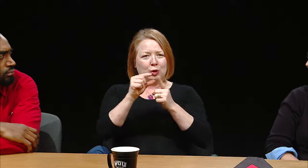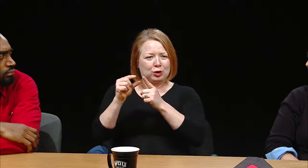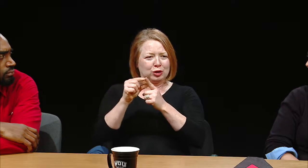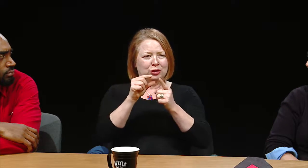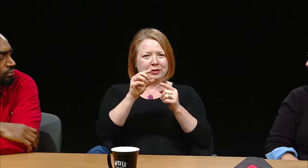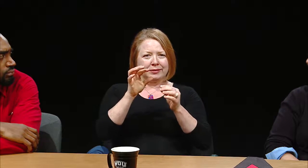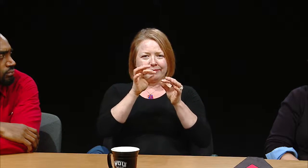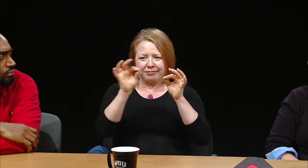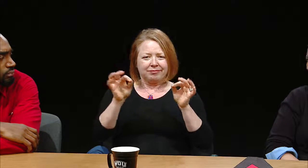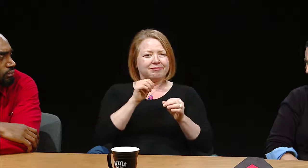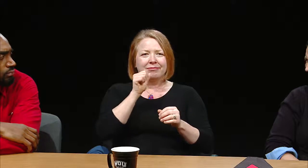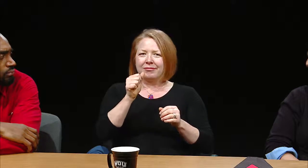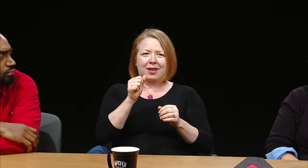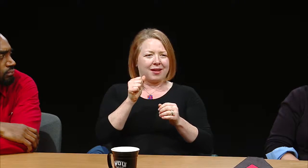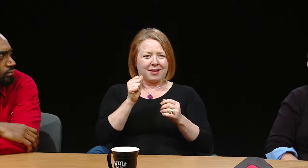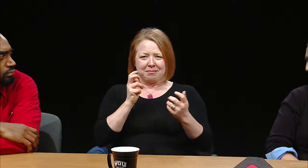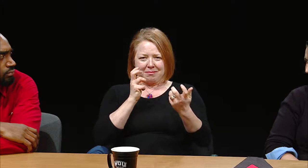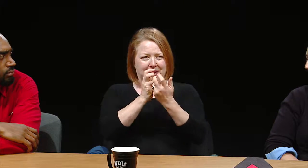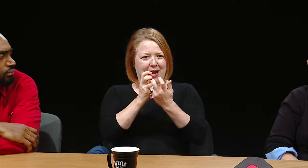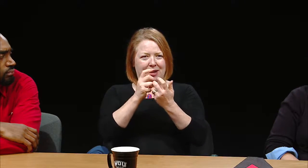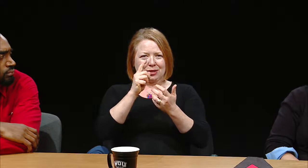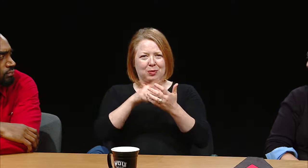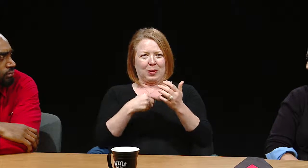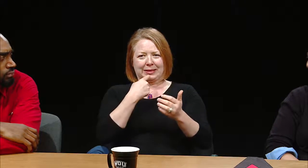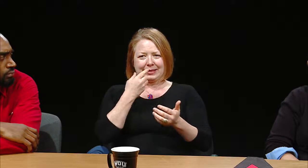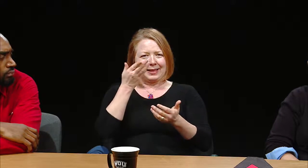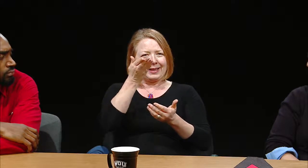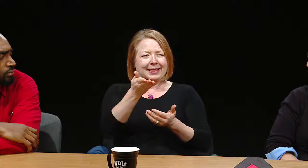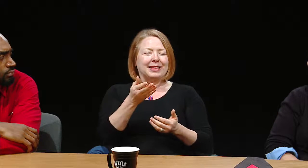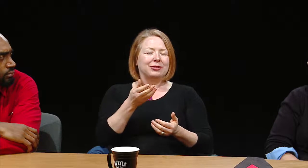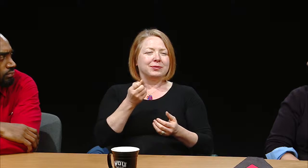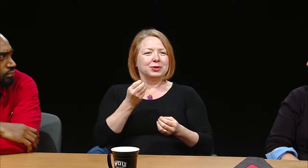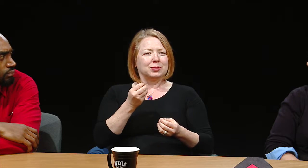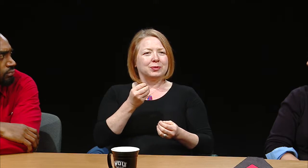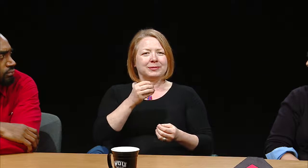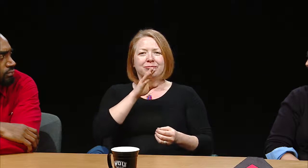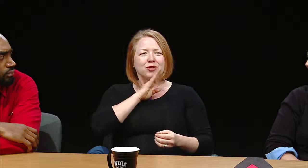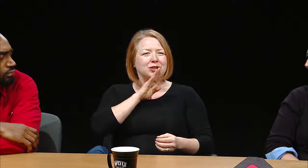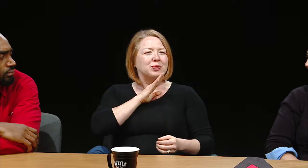I really had to figure out, "How am I going to start doing this?" Luckily, I started with short clips under two minutes.